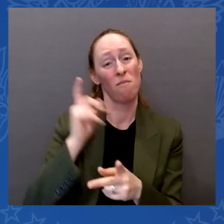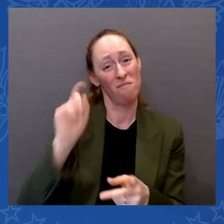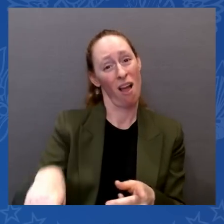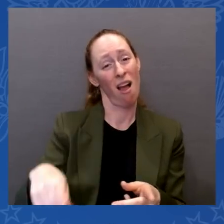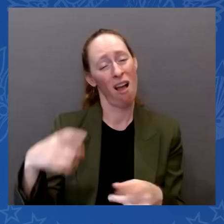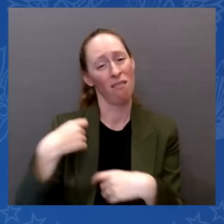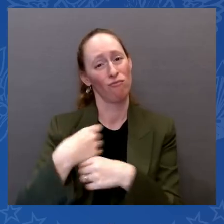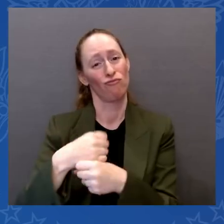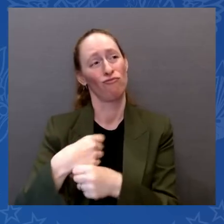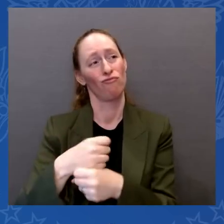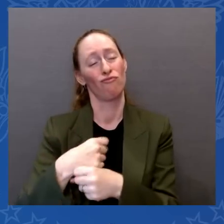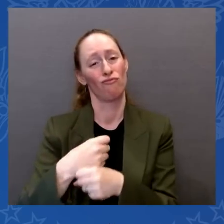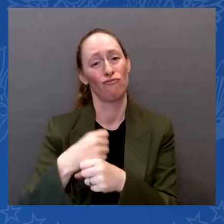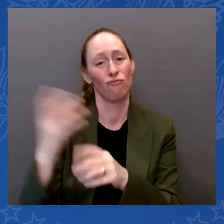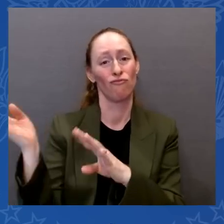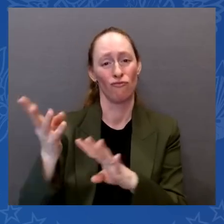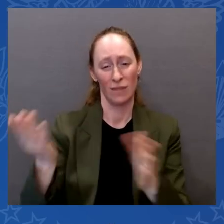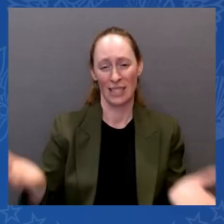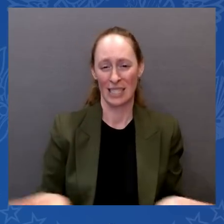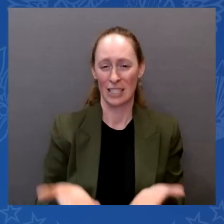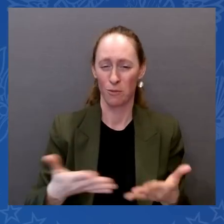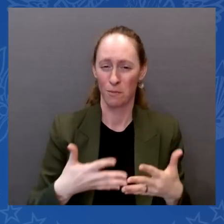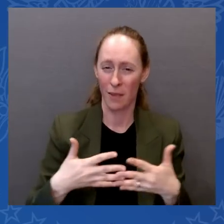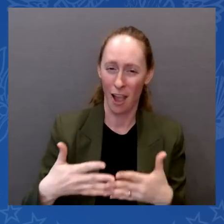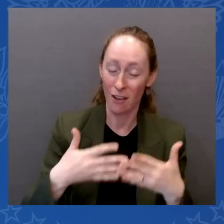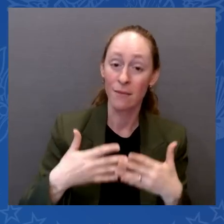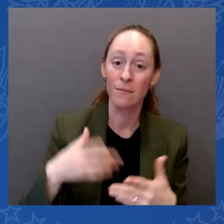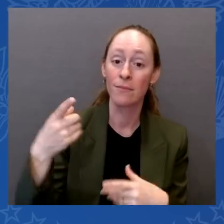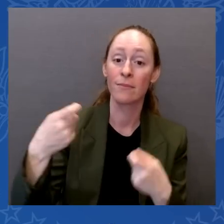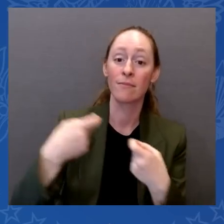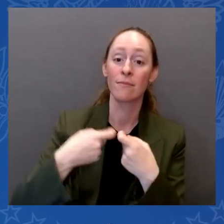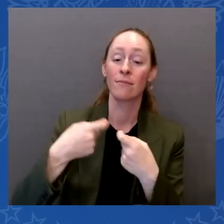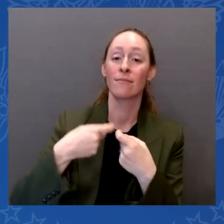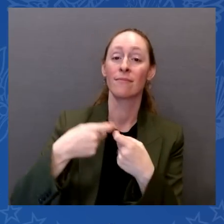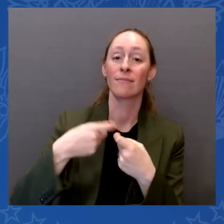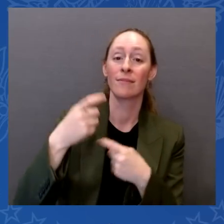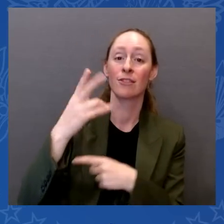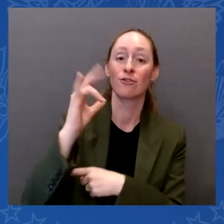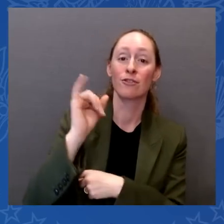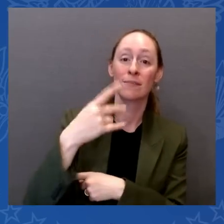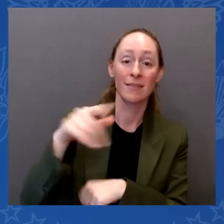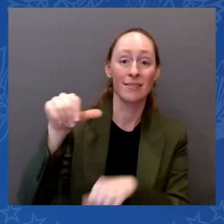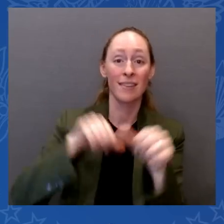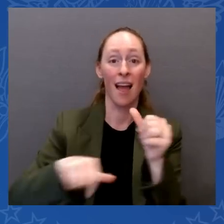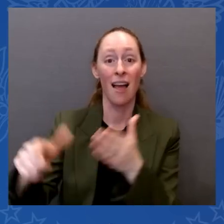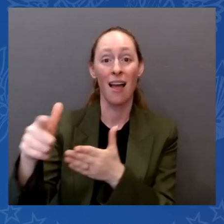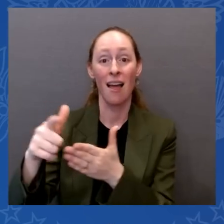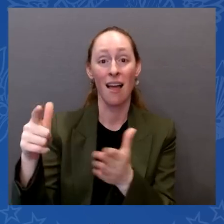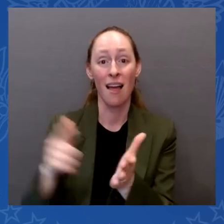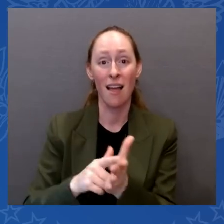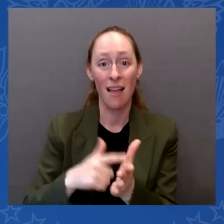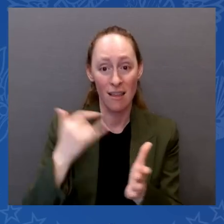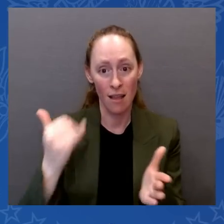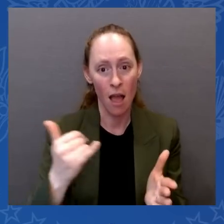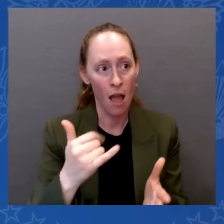Result: Companies are investing hundreds of billions of dollars -- tens of thousands of jobs. And by the way, you know what these jobs are going to be?